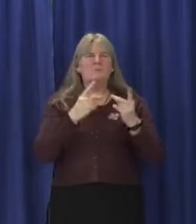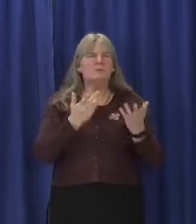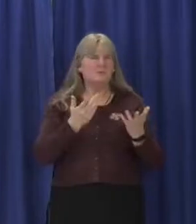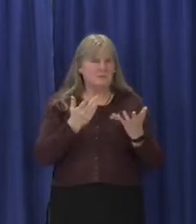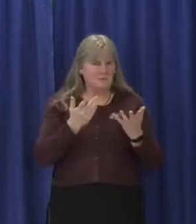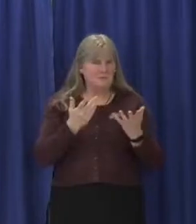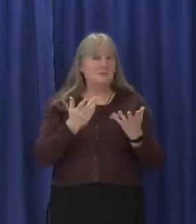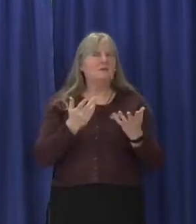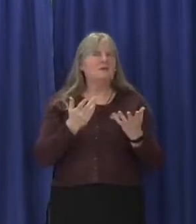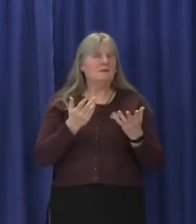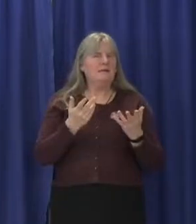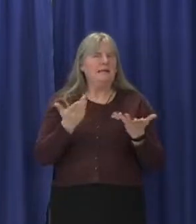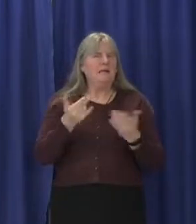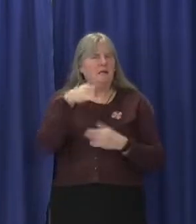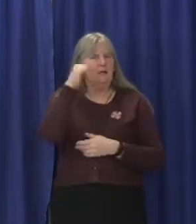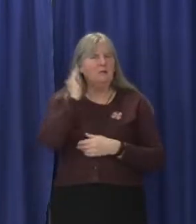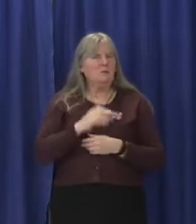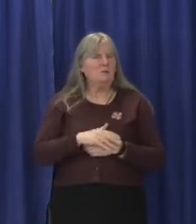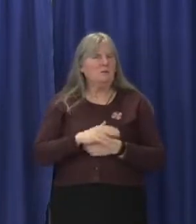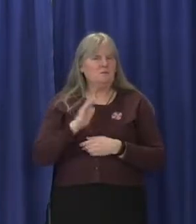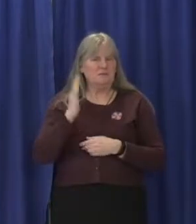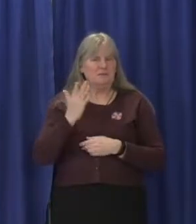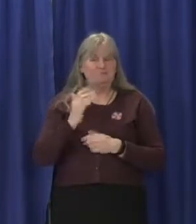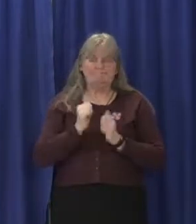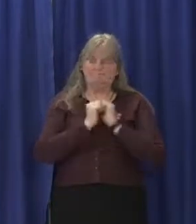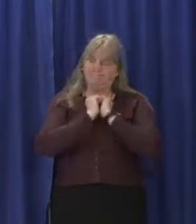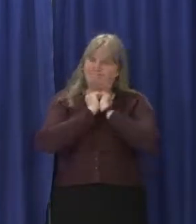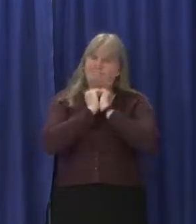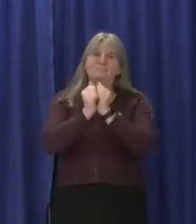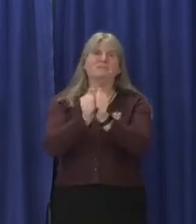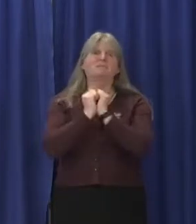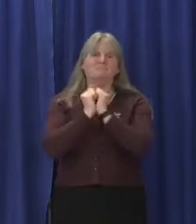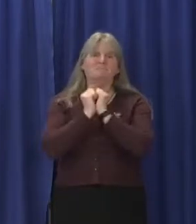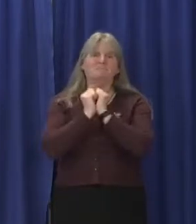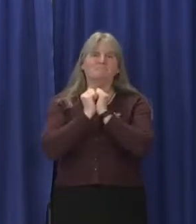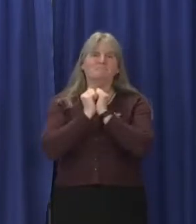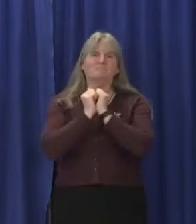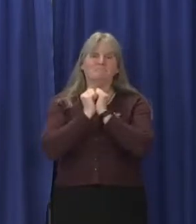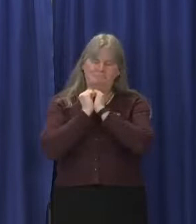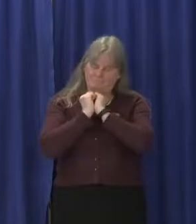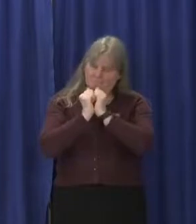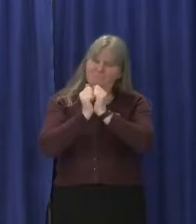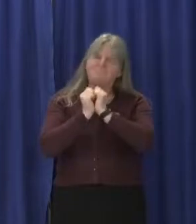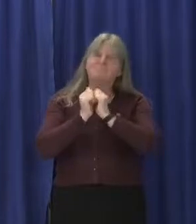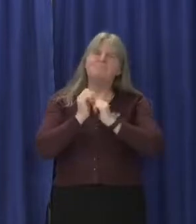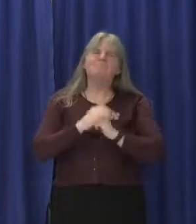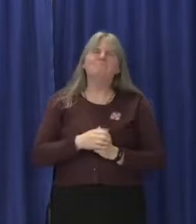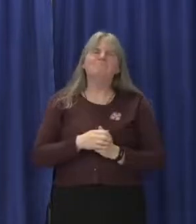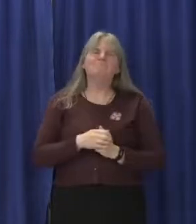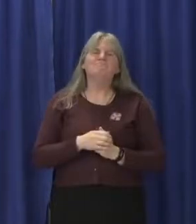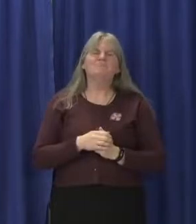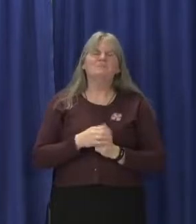Yukoners, we are in it together. And I'm-- again, I have so much respect for the business